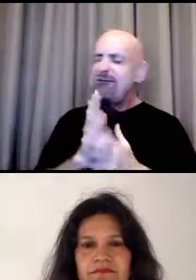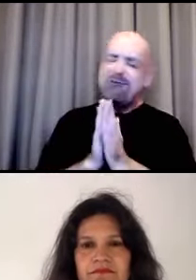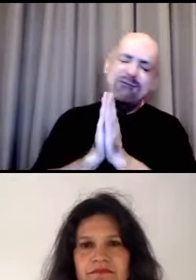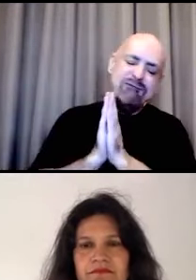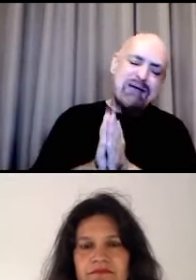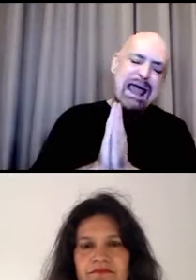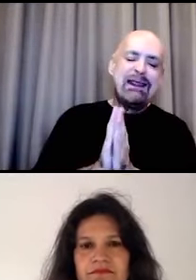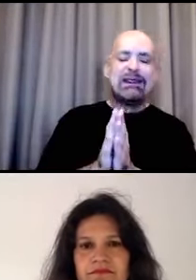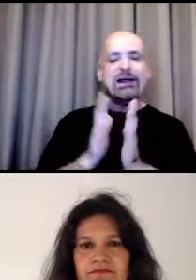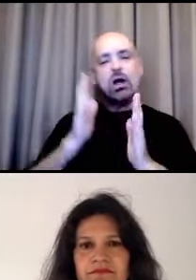look I'm saying these things